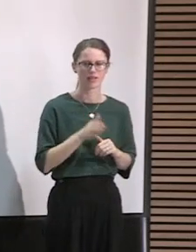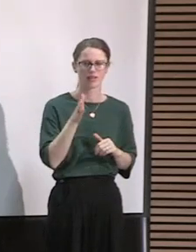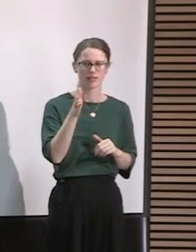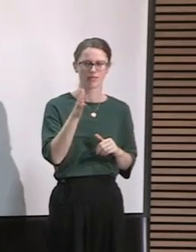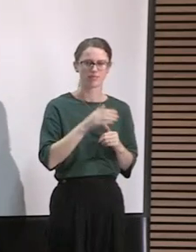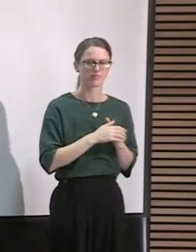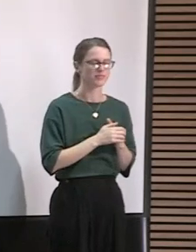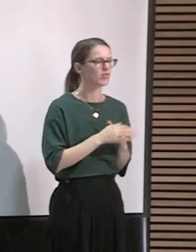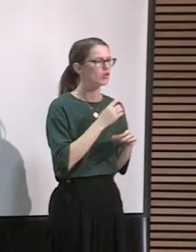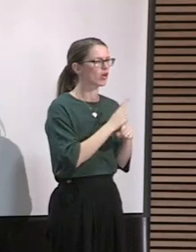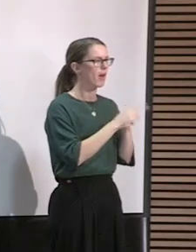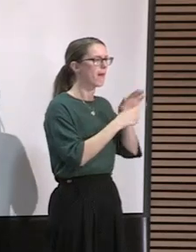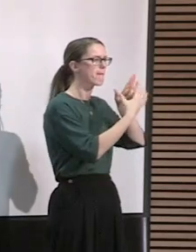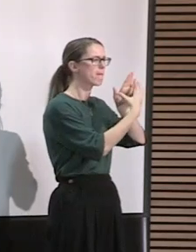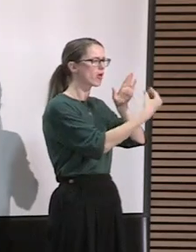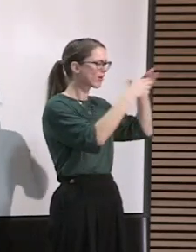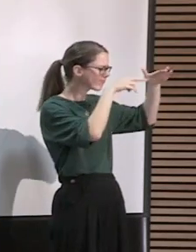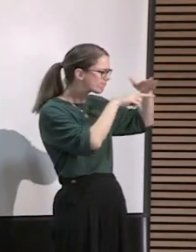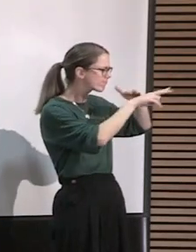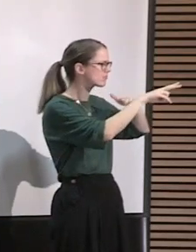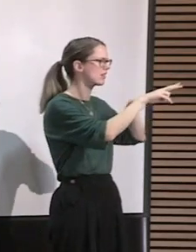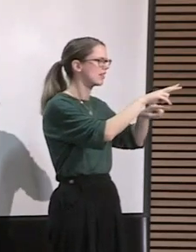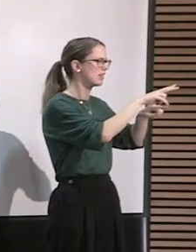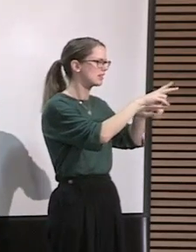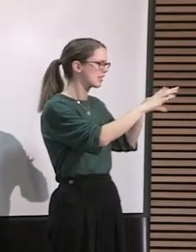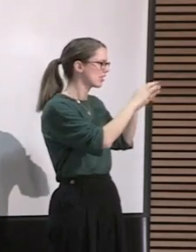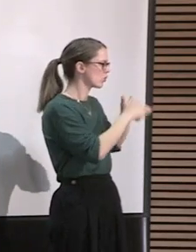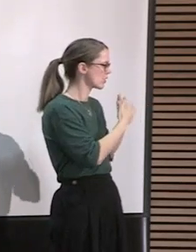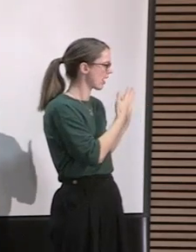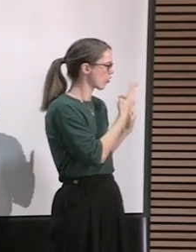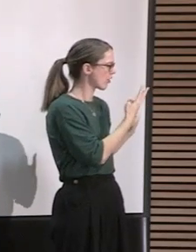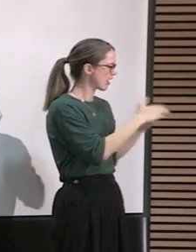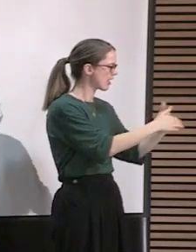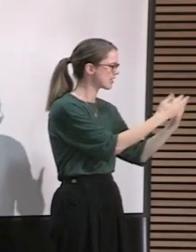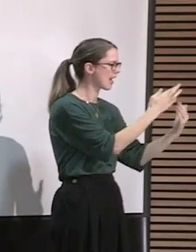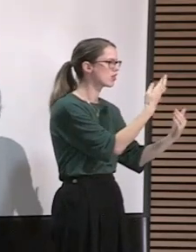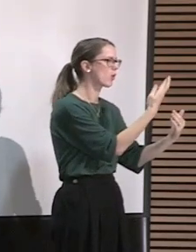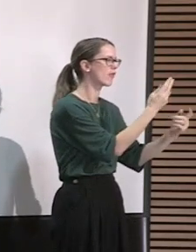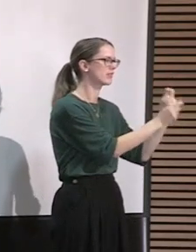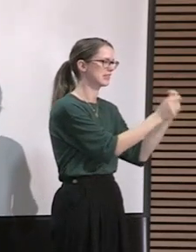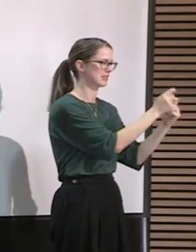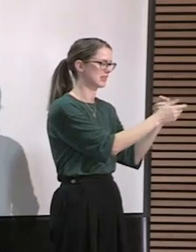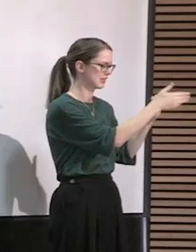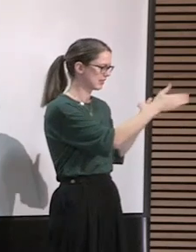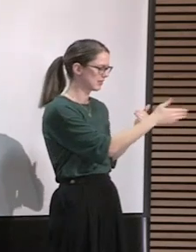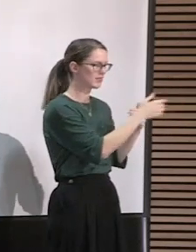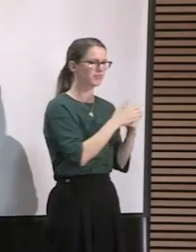leave. The modelling that's been